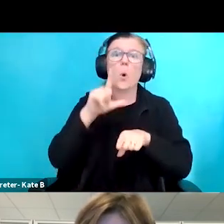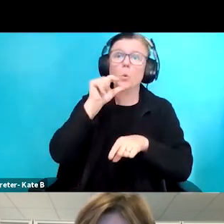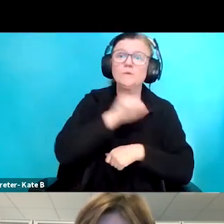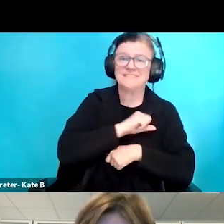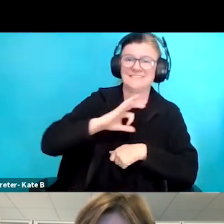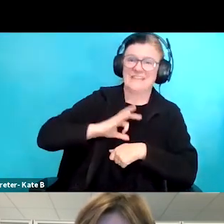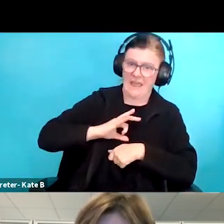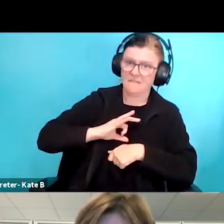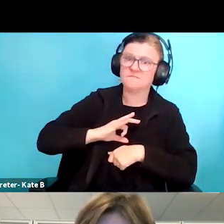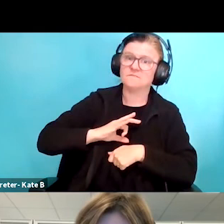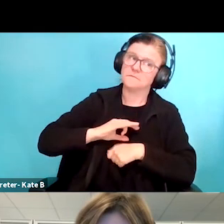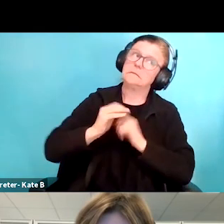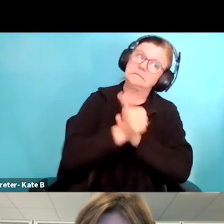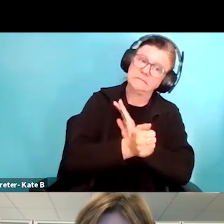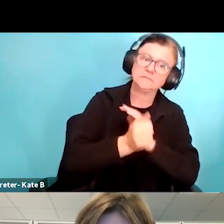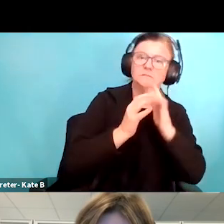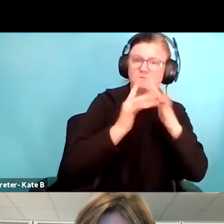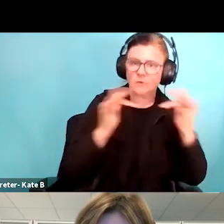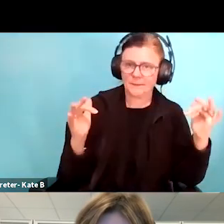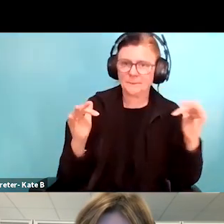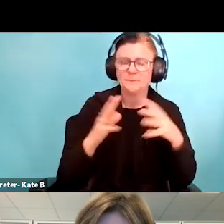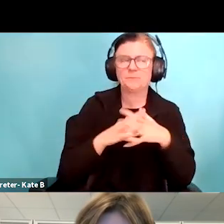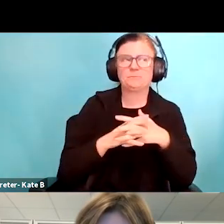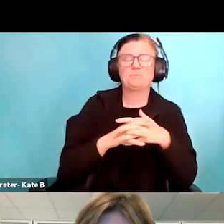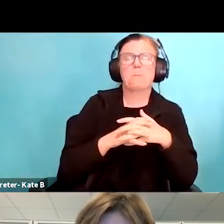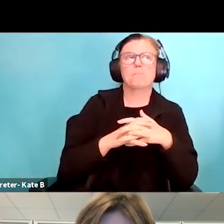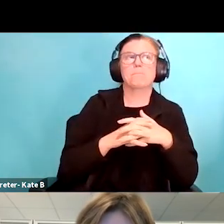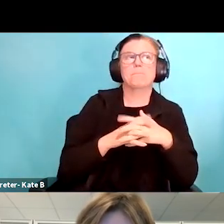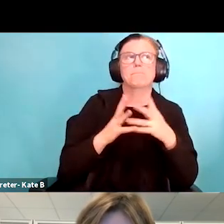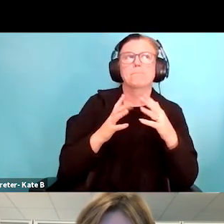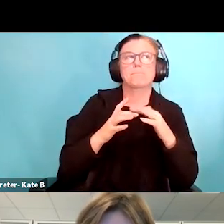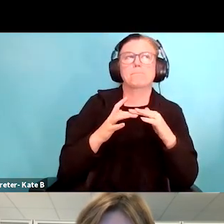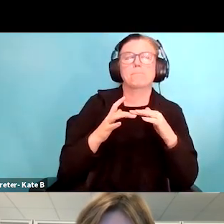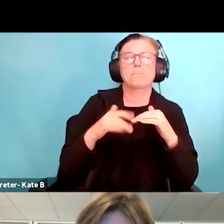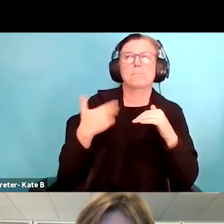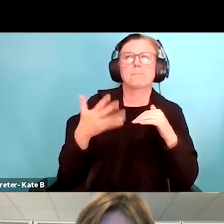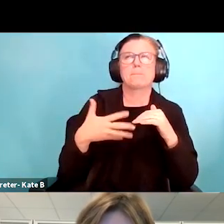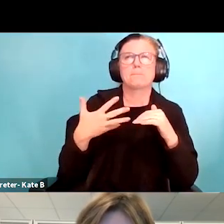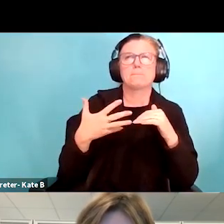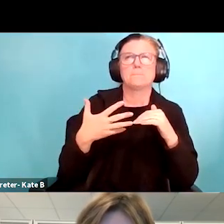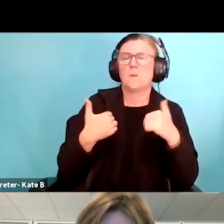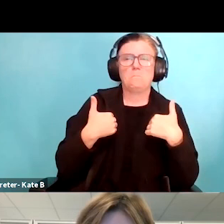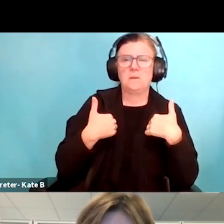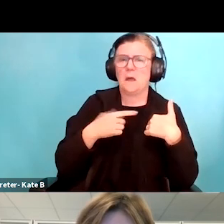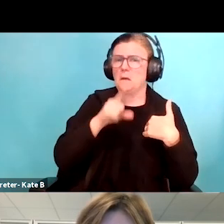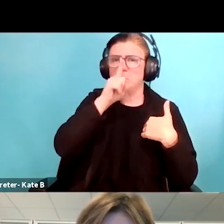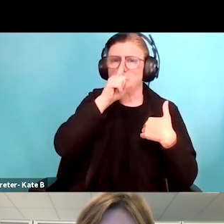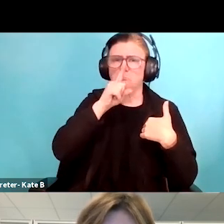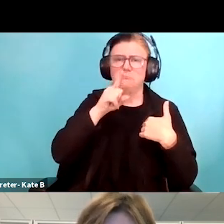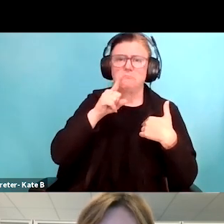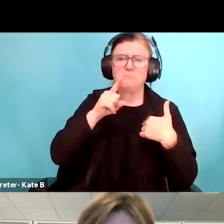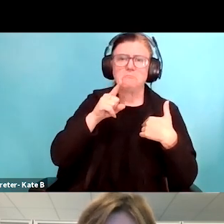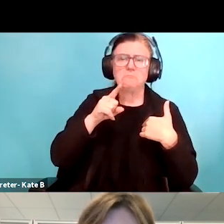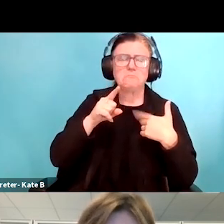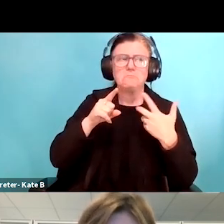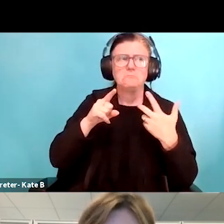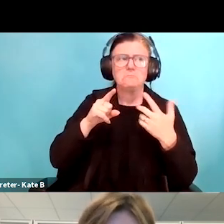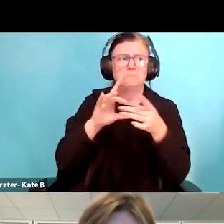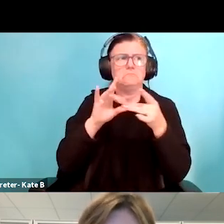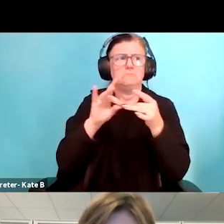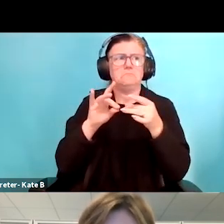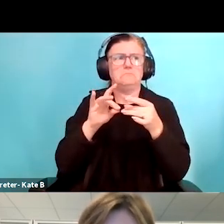living, but I don't want to say anything general about centers for independent living